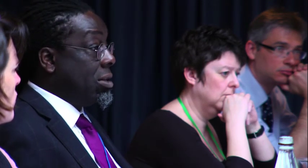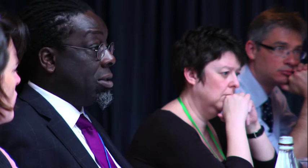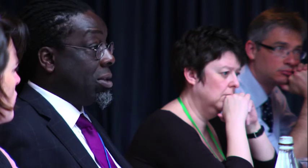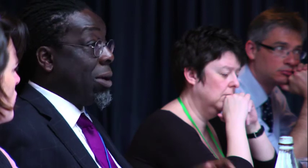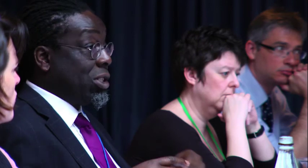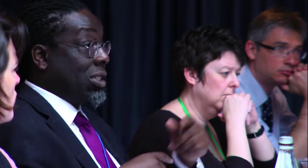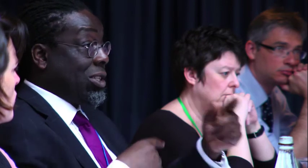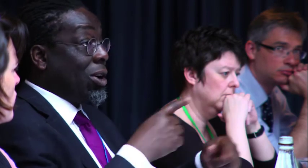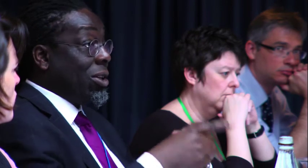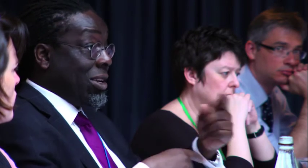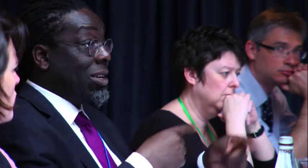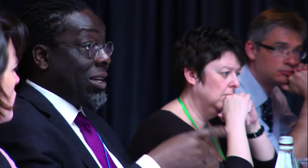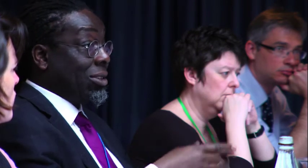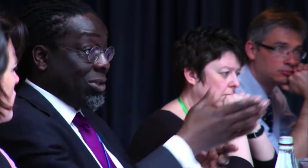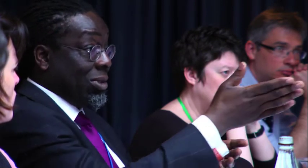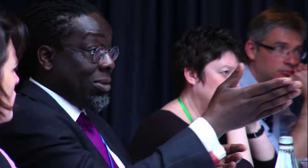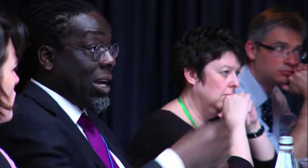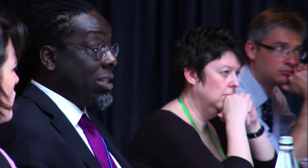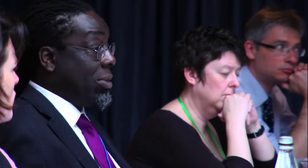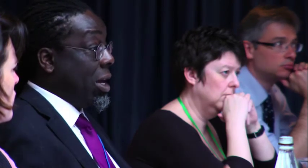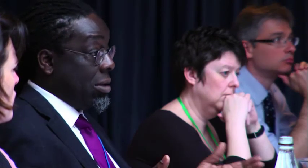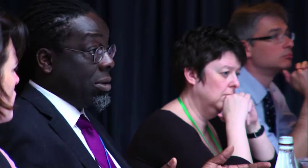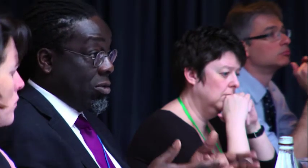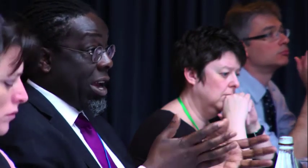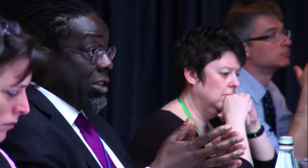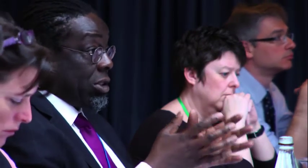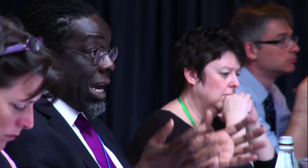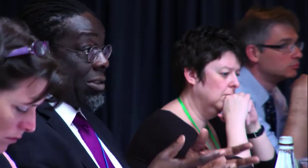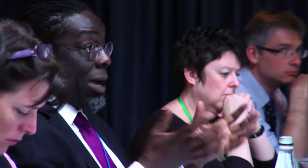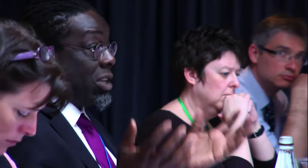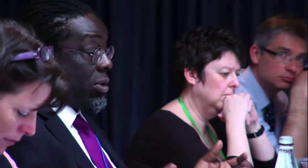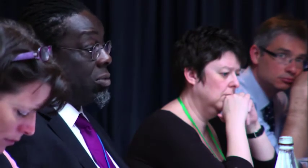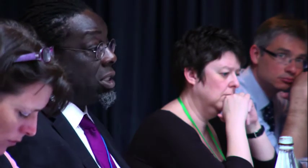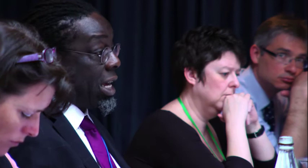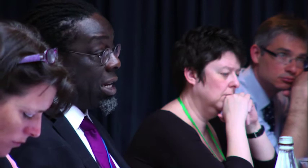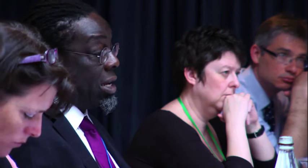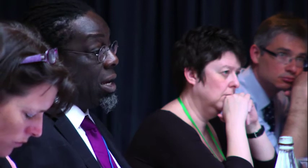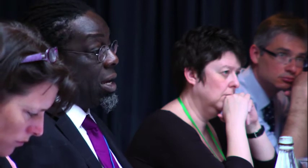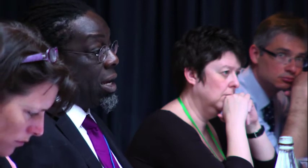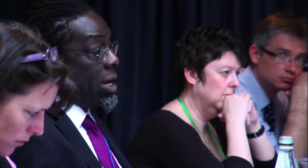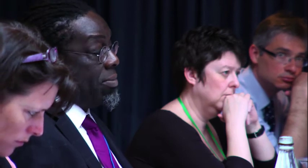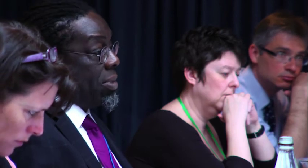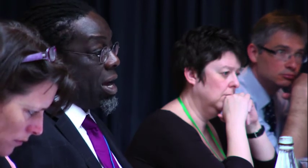And that was the start of the learning, because you were there Tim and that – you were great, just accepting what they were saying.